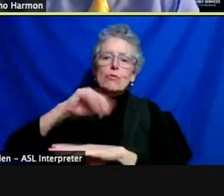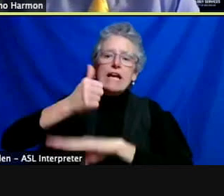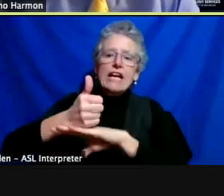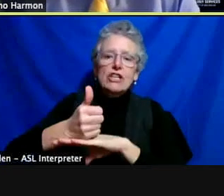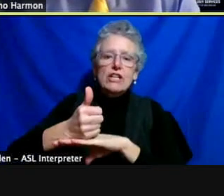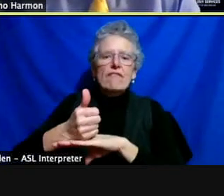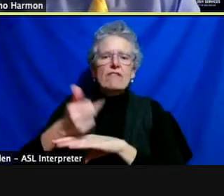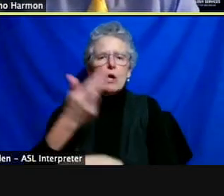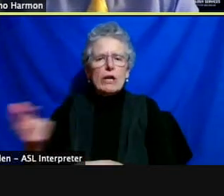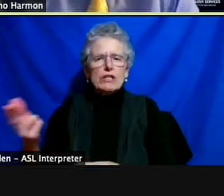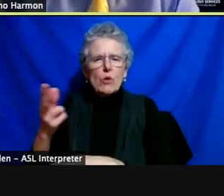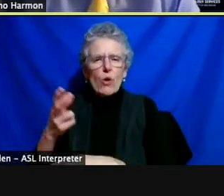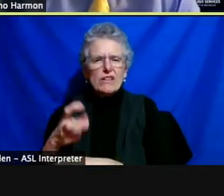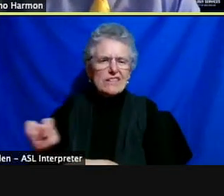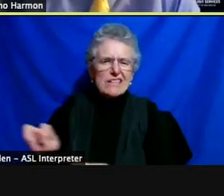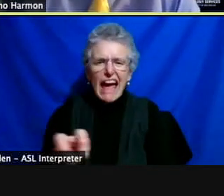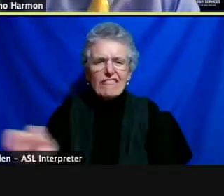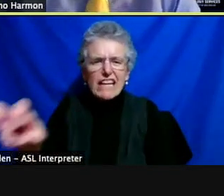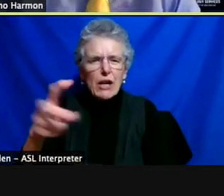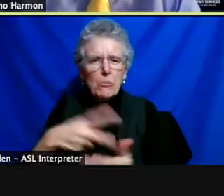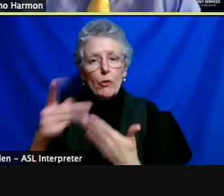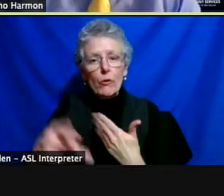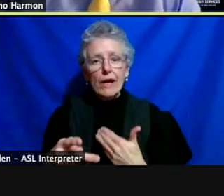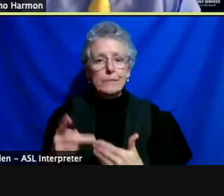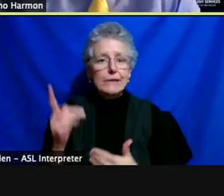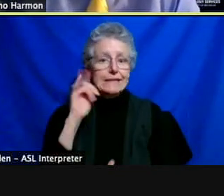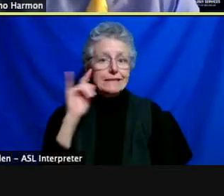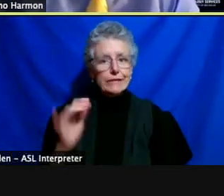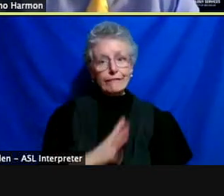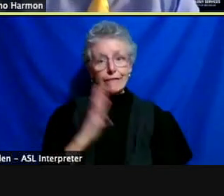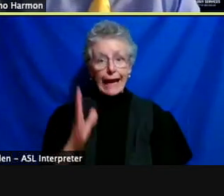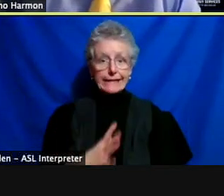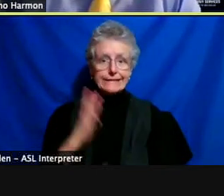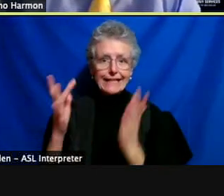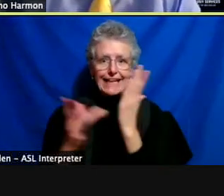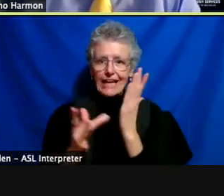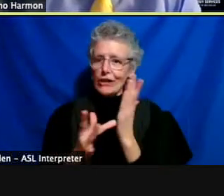That probably sounds like some fancy technology, but basically we're implementing